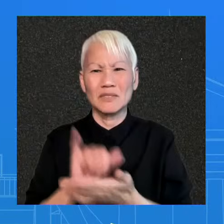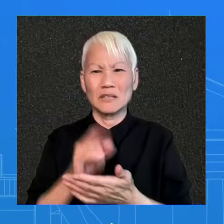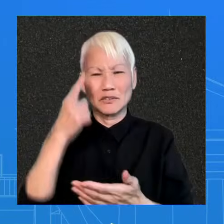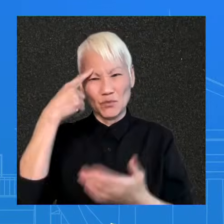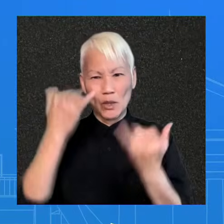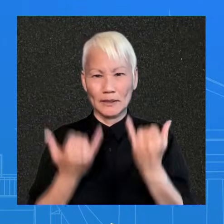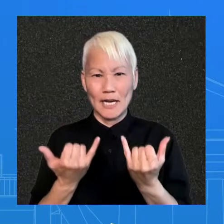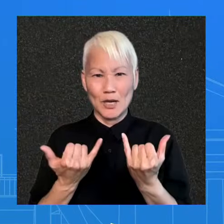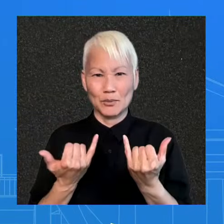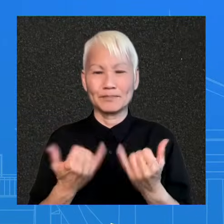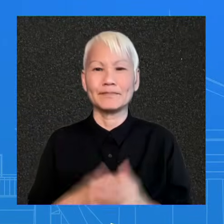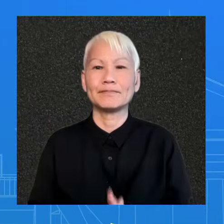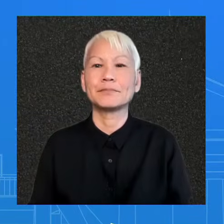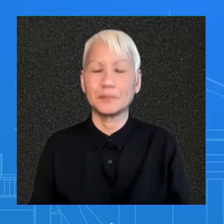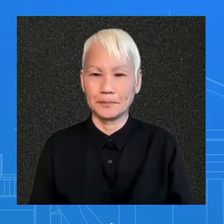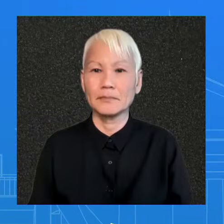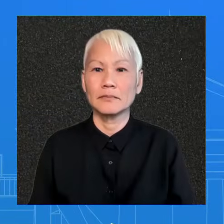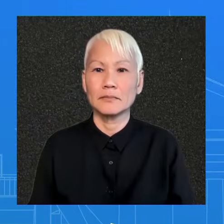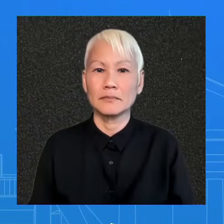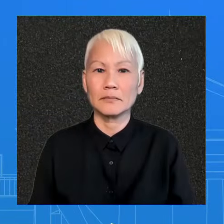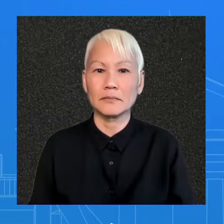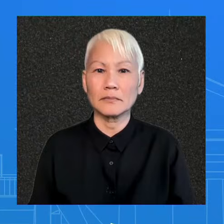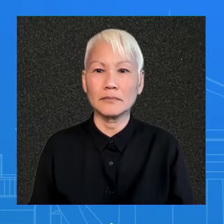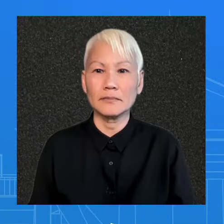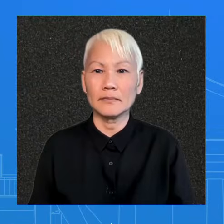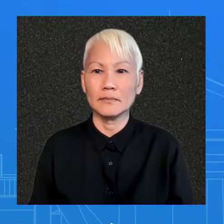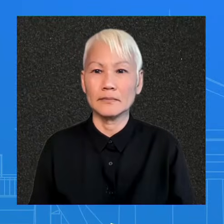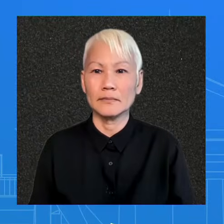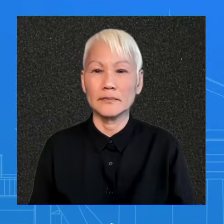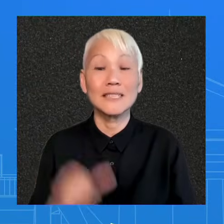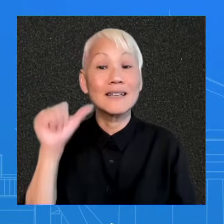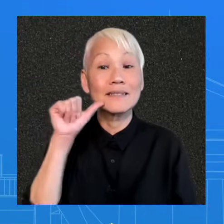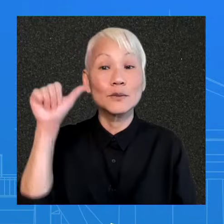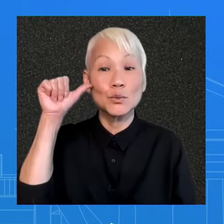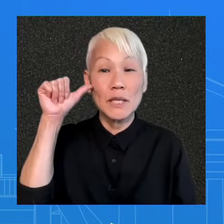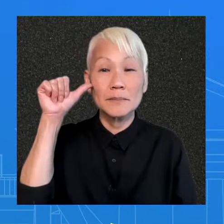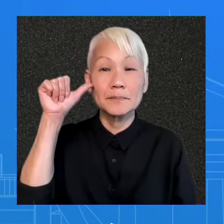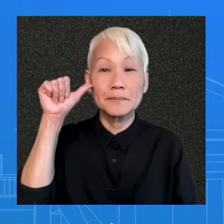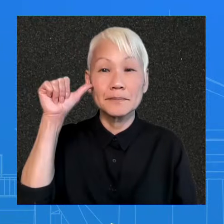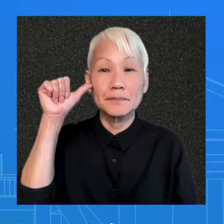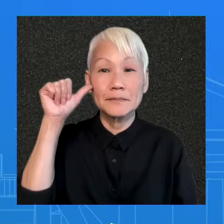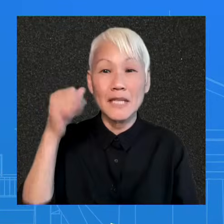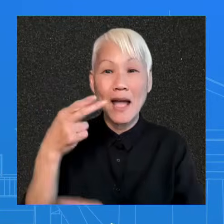Nikki Haley, also last night, refused to answer a question about whether she would sign a bill